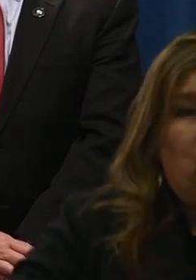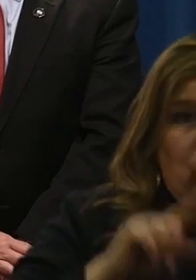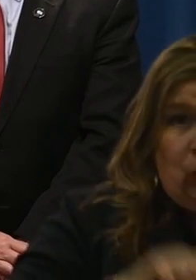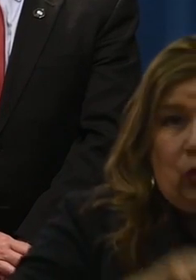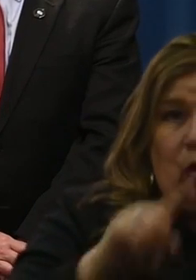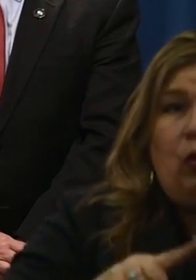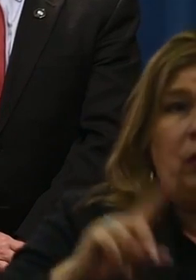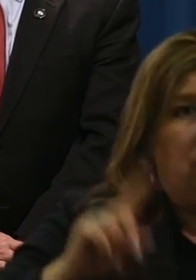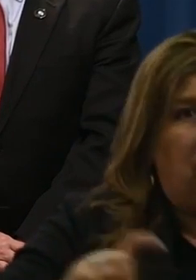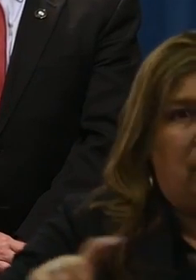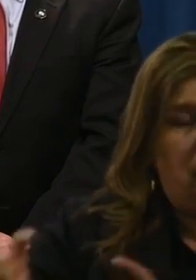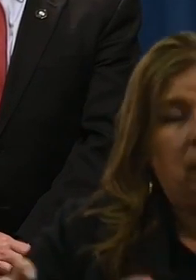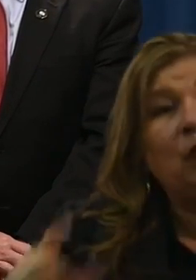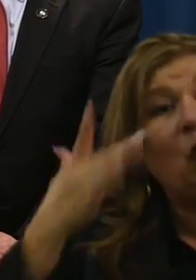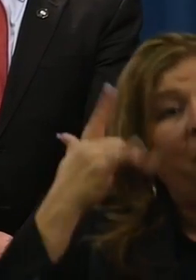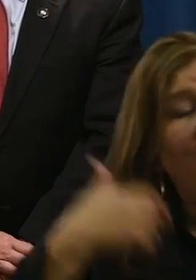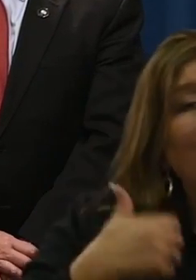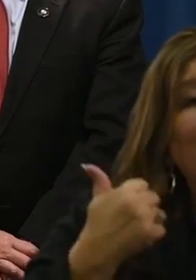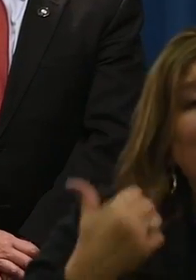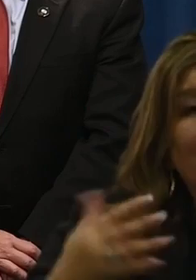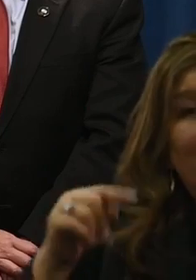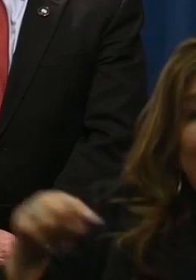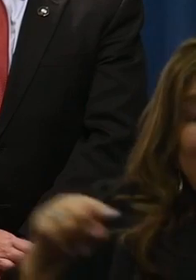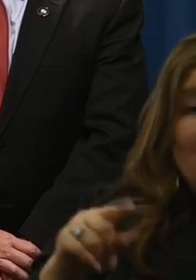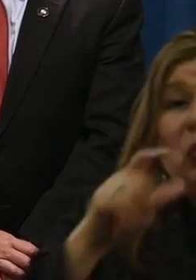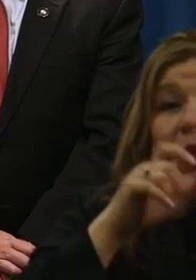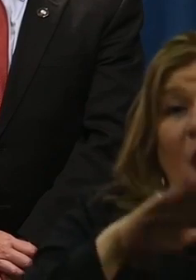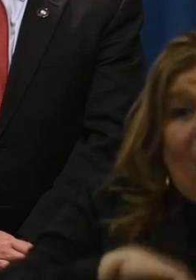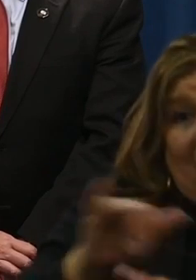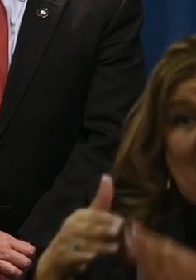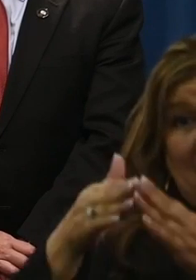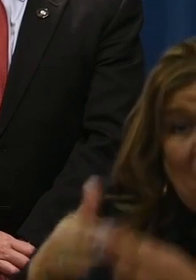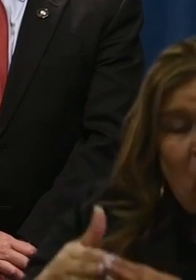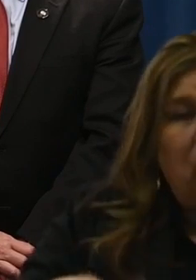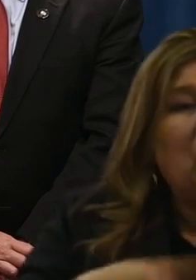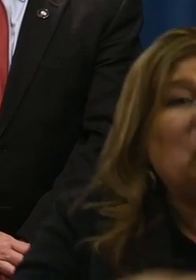Because we have a number of passengers and crew members that have developed symptoms